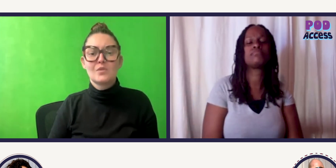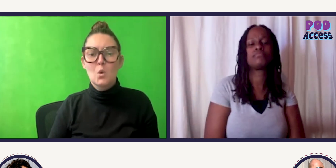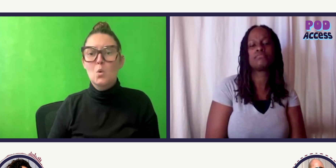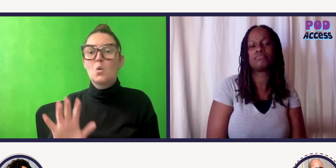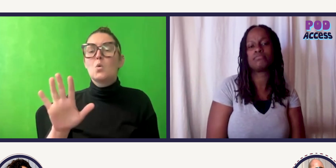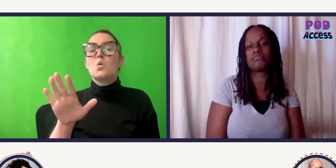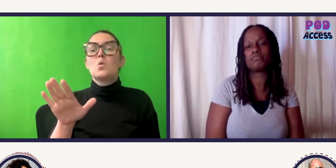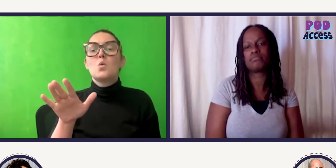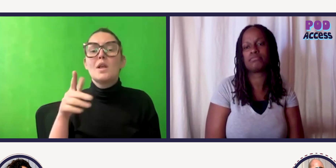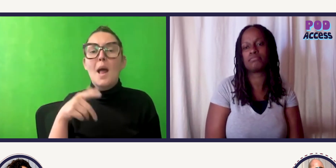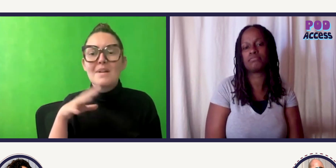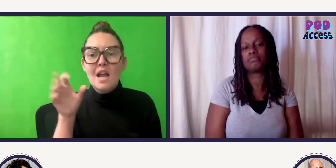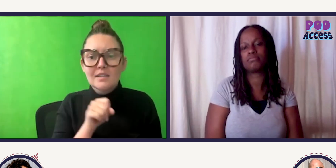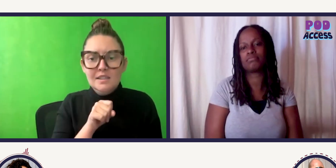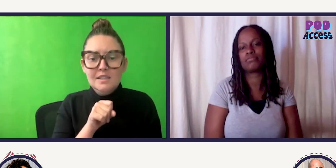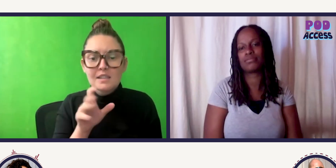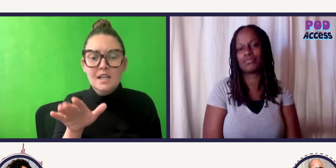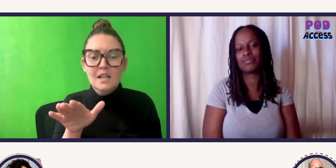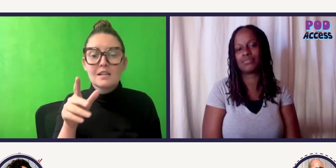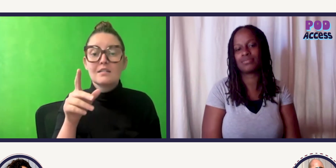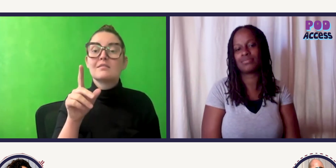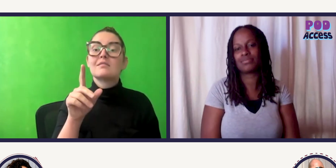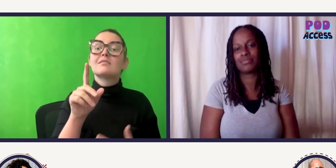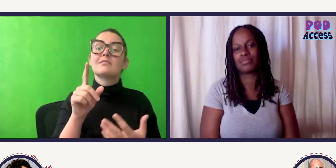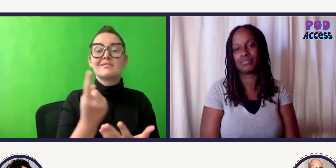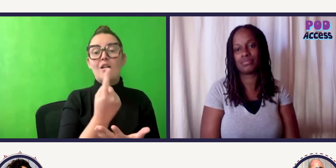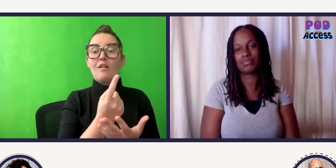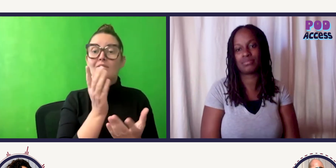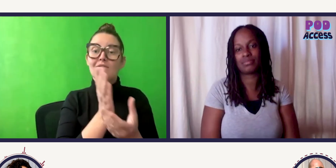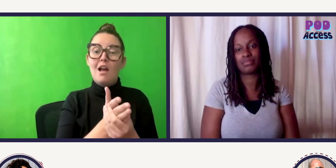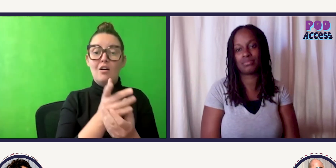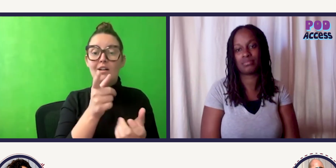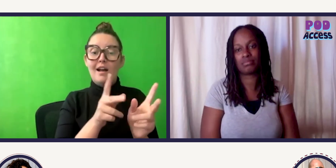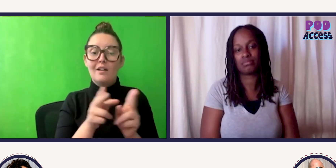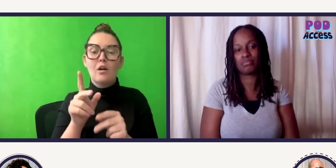Ooh! Let me guess. The single file editor only works with one file at a time?